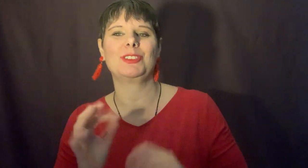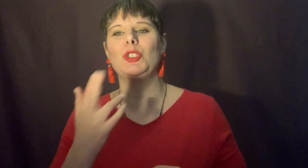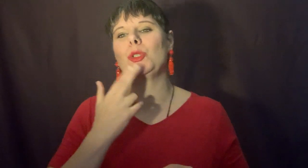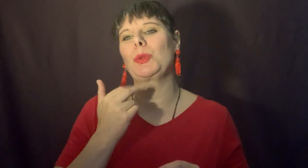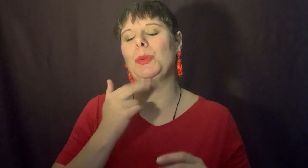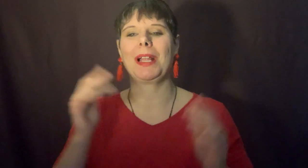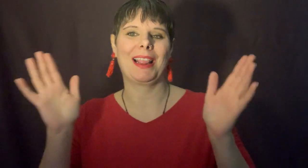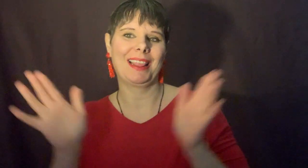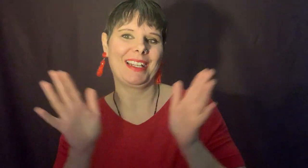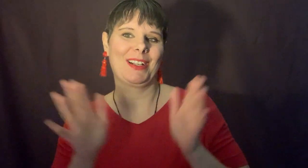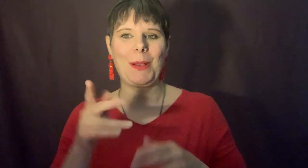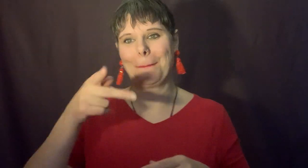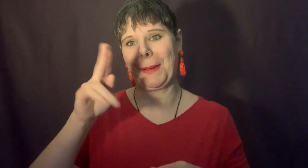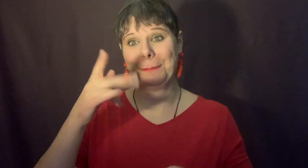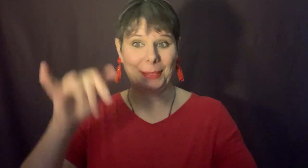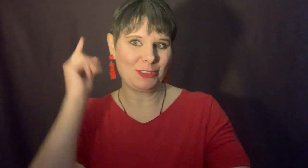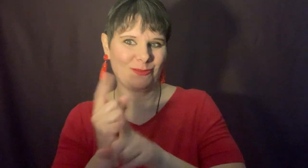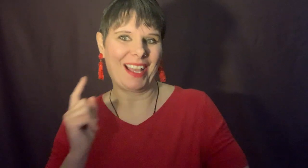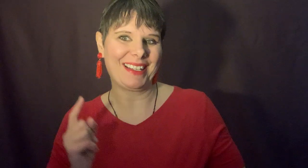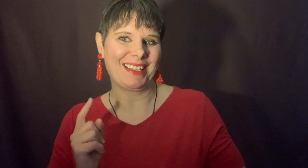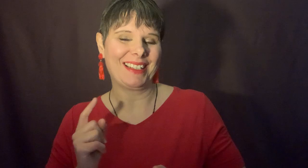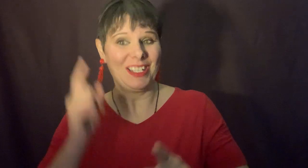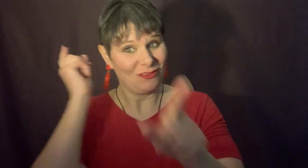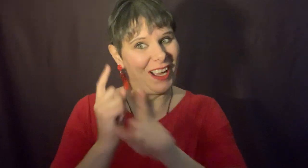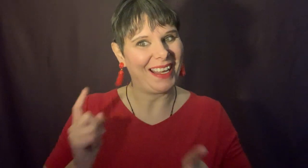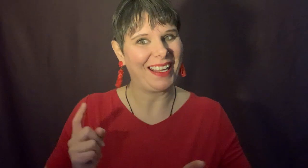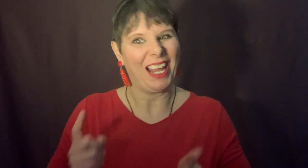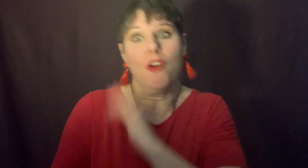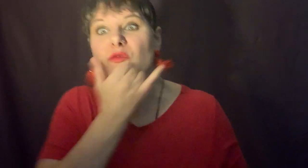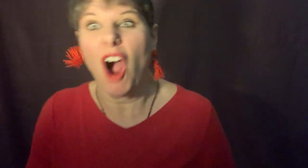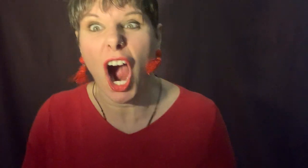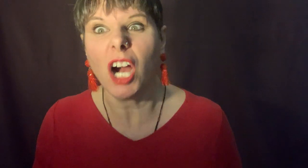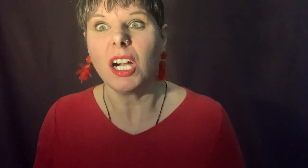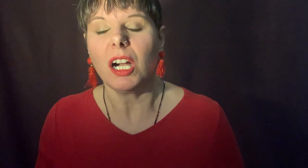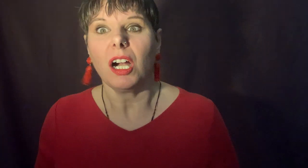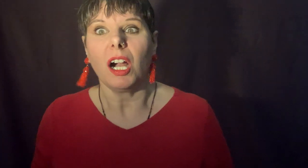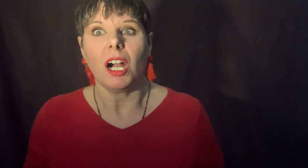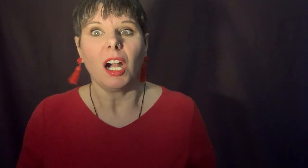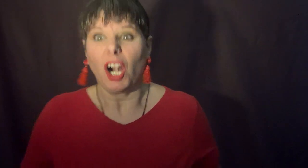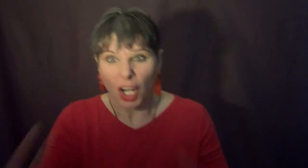cute little puppy? Right? Right? WRONG!